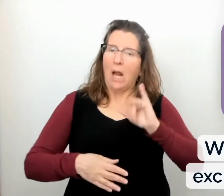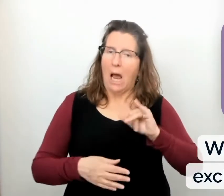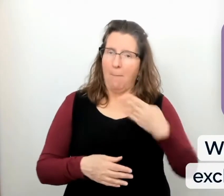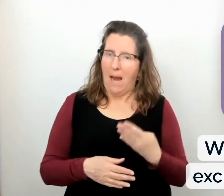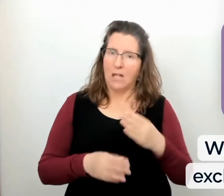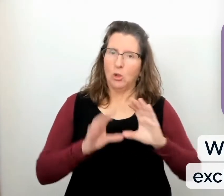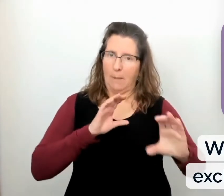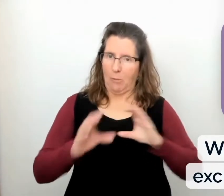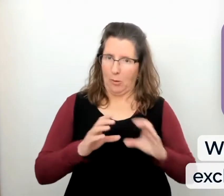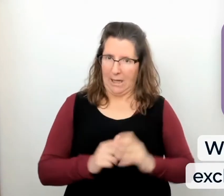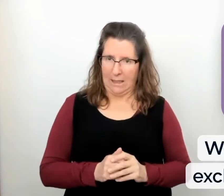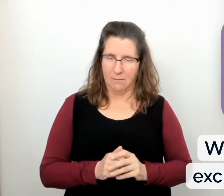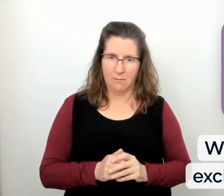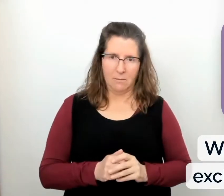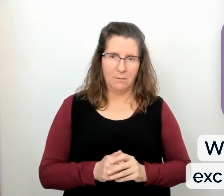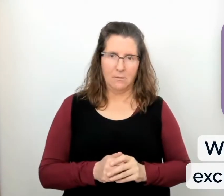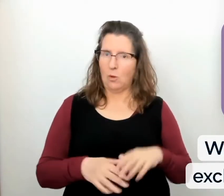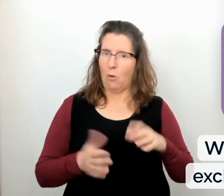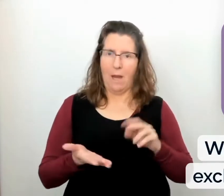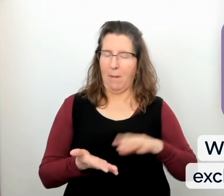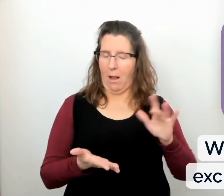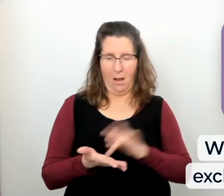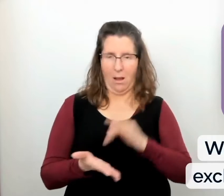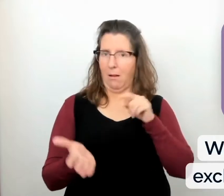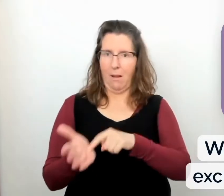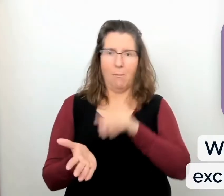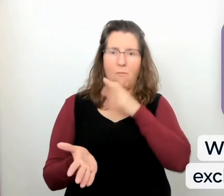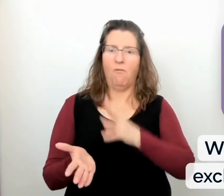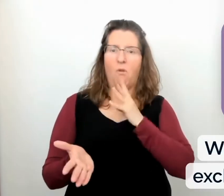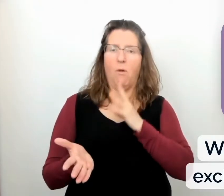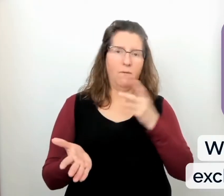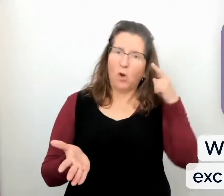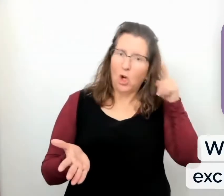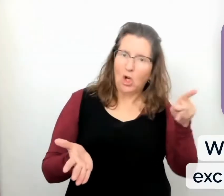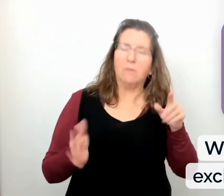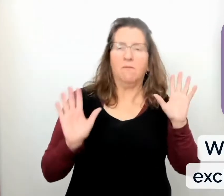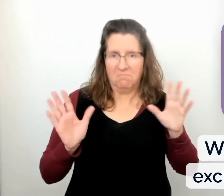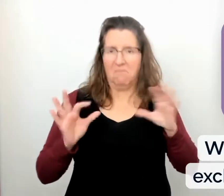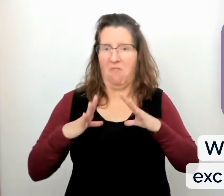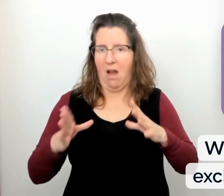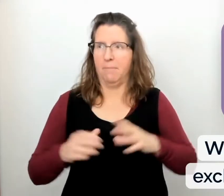They gave her an iPad to facilitate communication. So she could swipe and select and would speak for her. Fine.